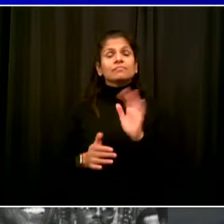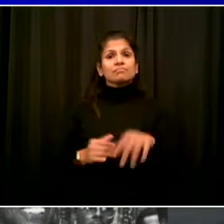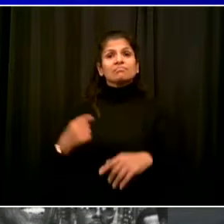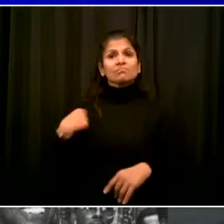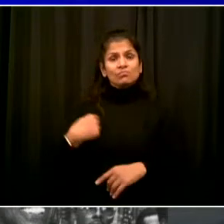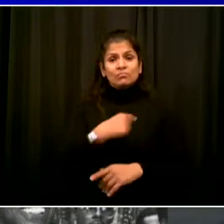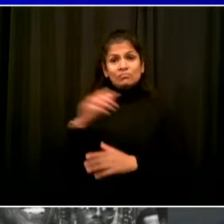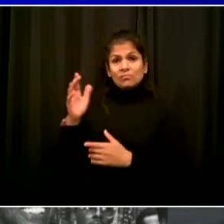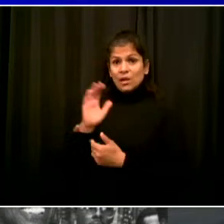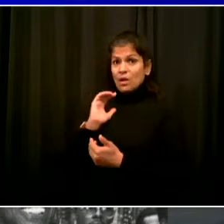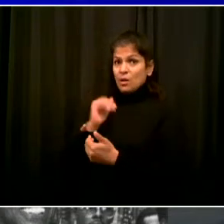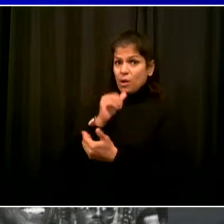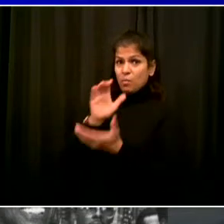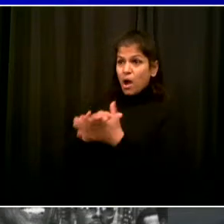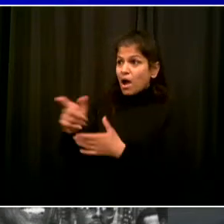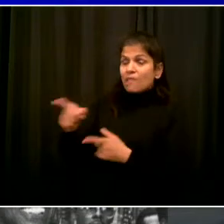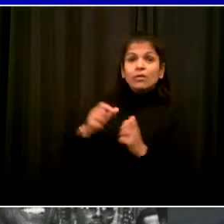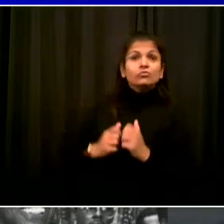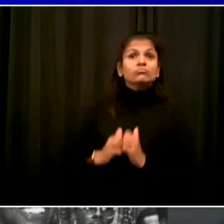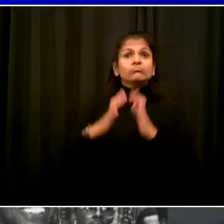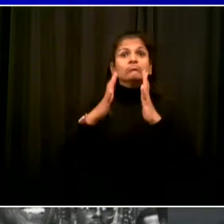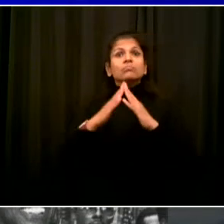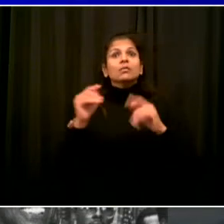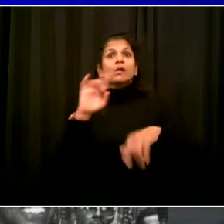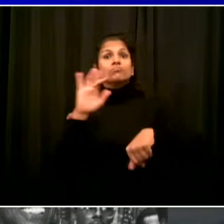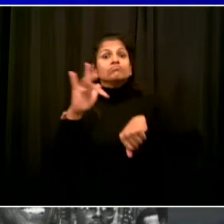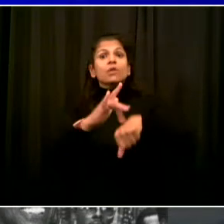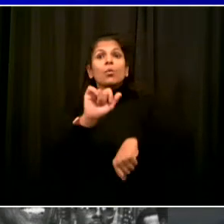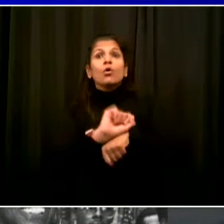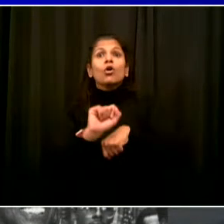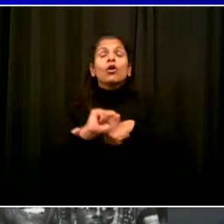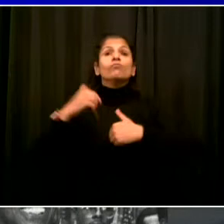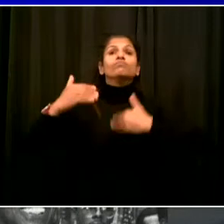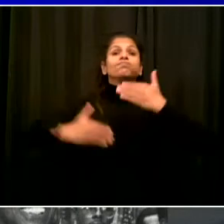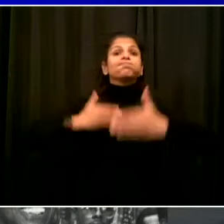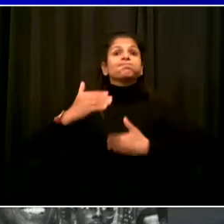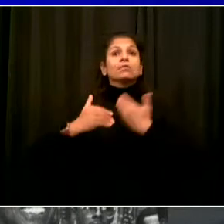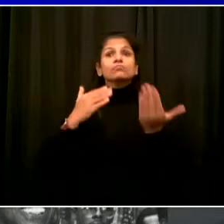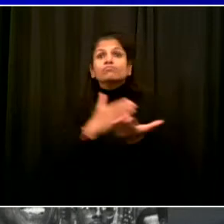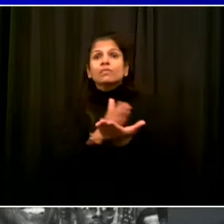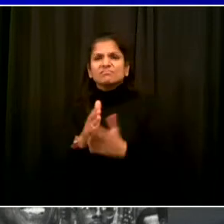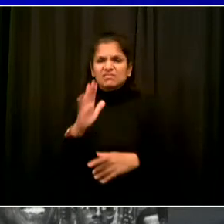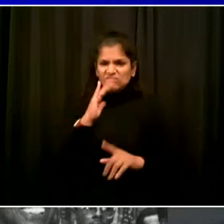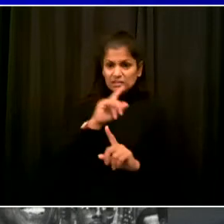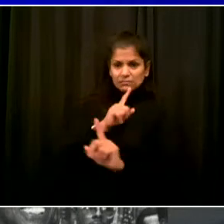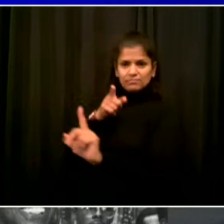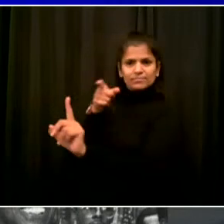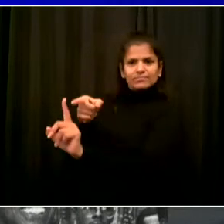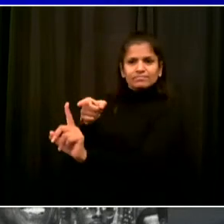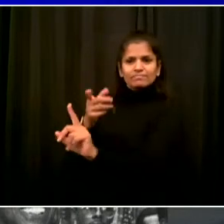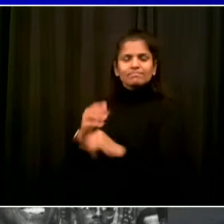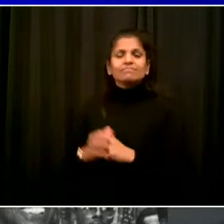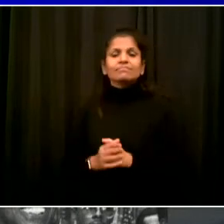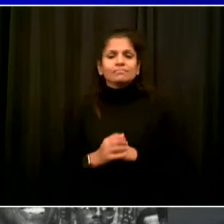REALLY DEVOTED PUBLIC SERVANTS THAT GOT THEIR START. AND WE ARE HUMBBLY